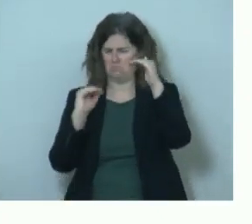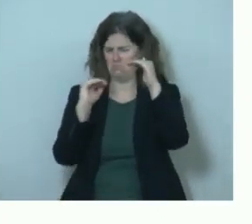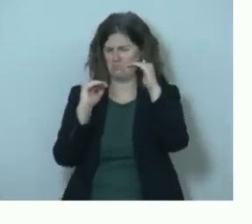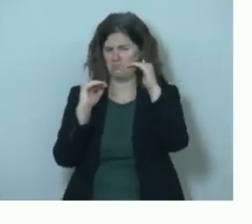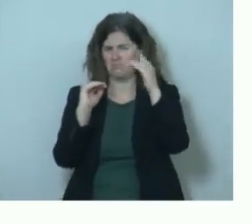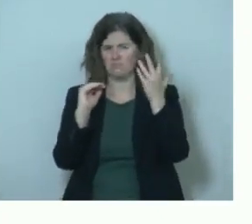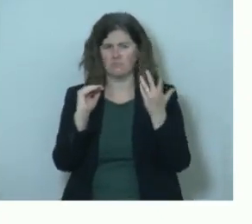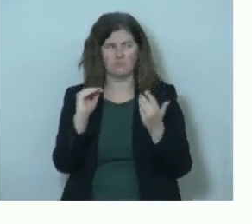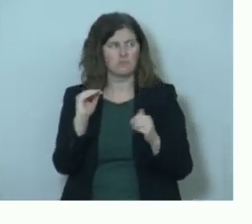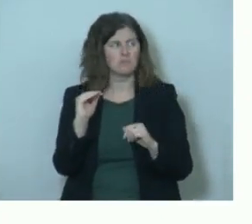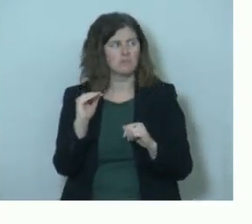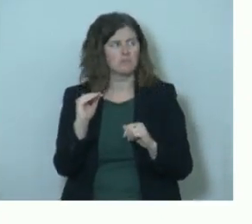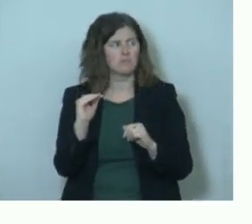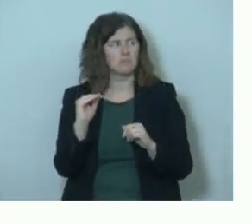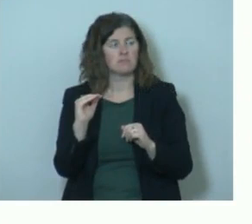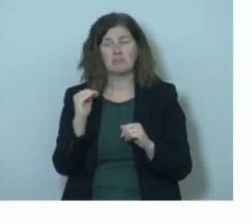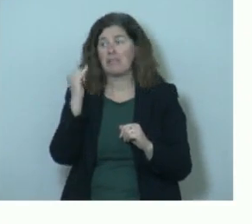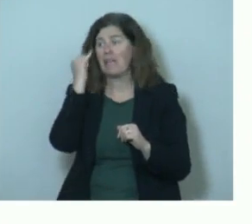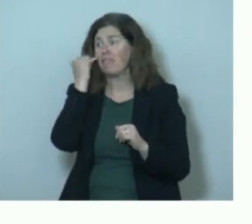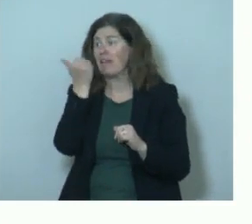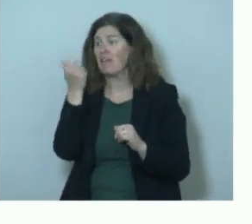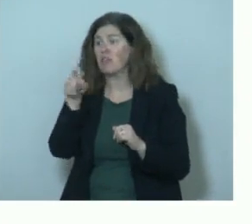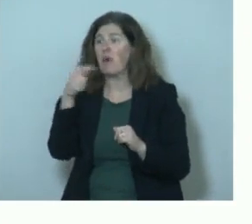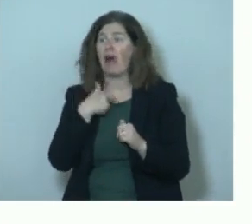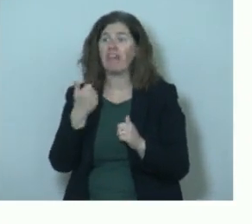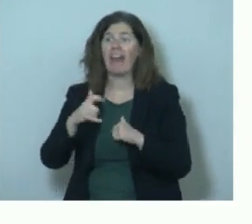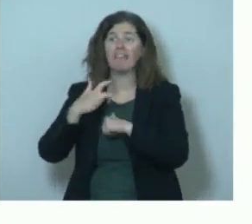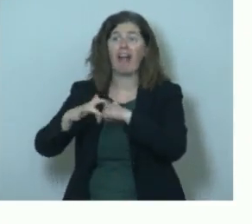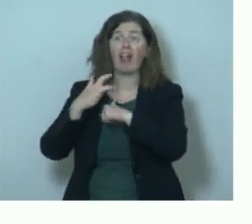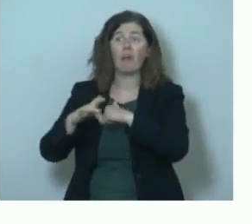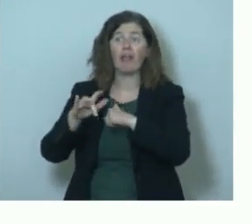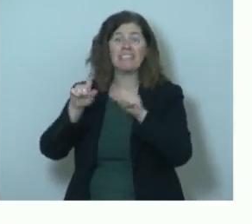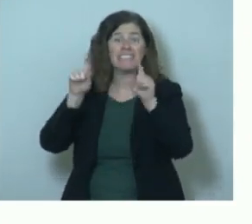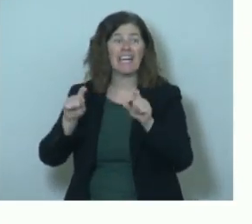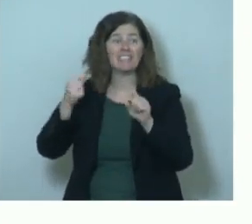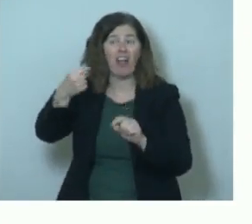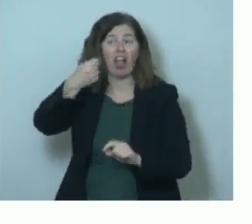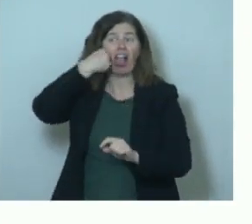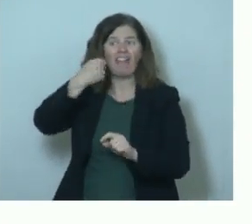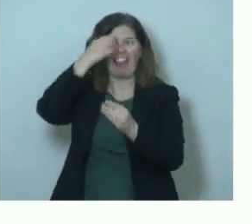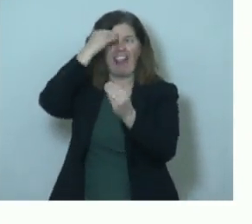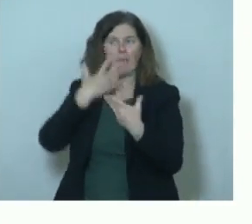THAT IS VERY CLOSE TO OUR TARGET.